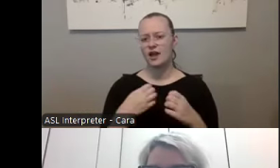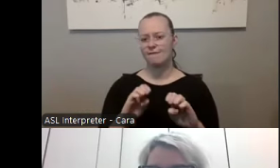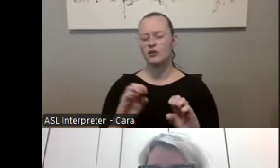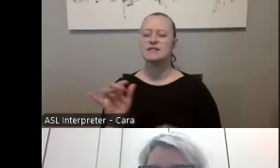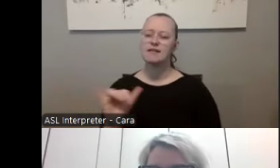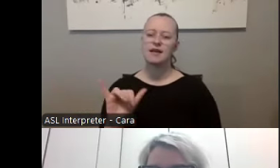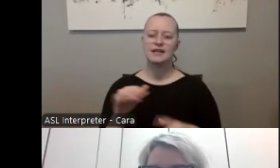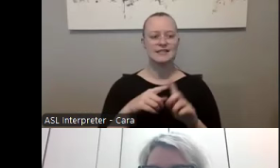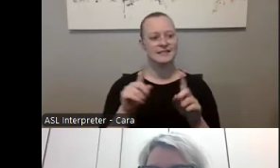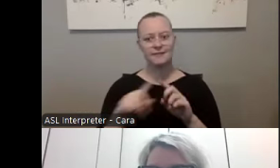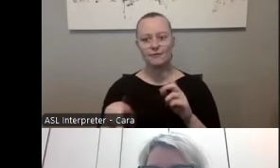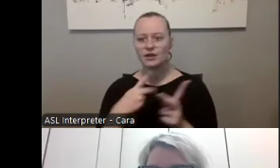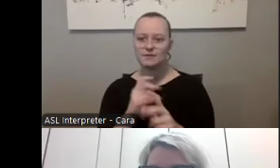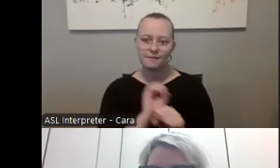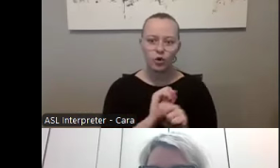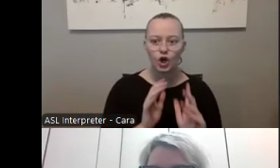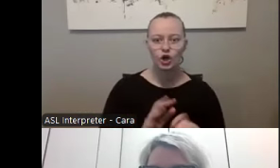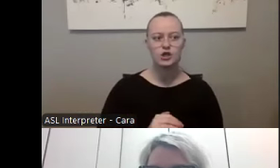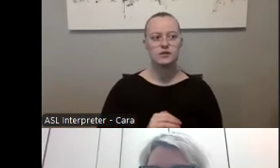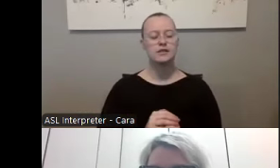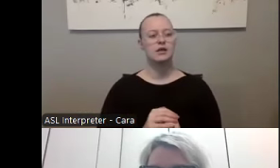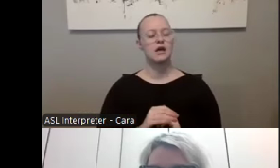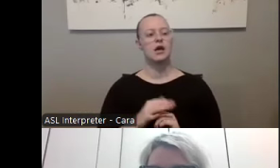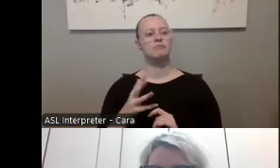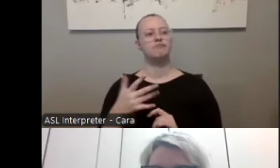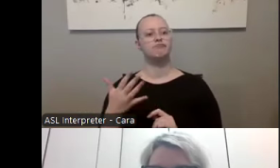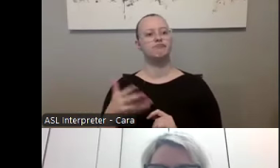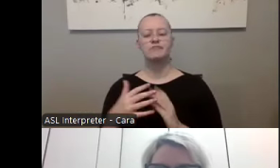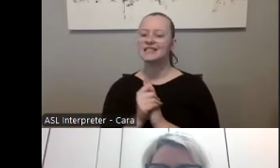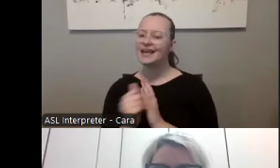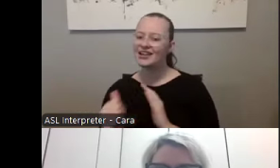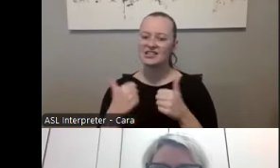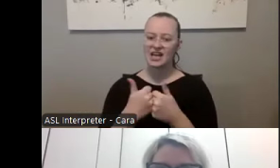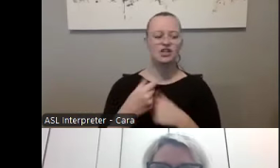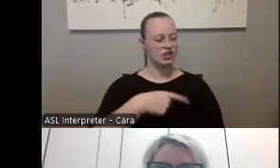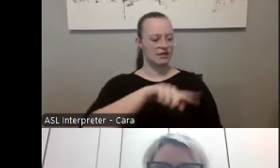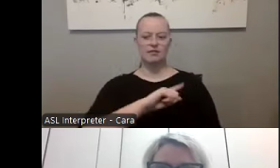and information about the differing skills and challenges that they face. In our